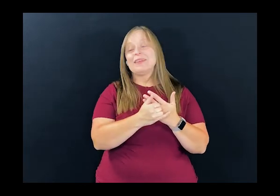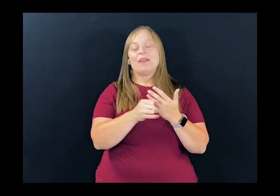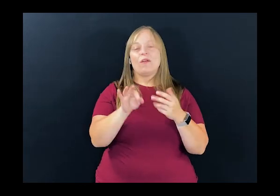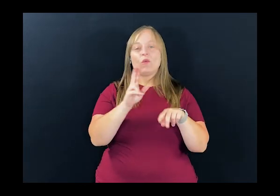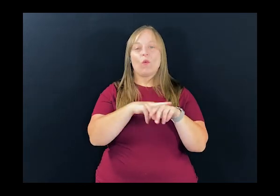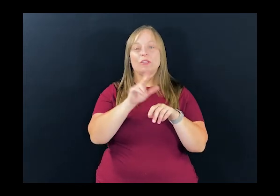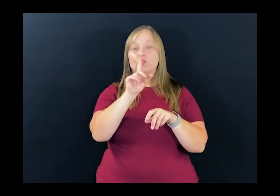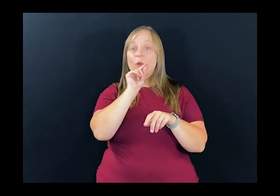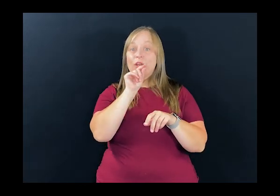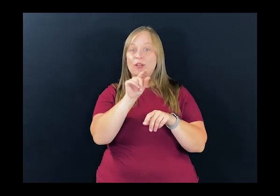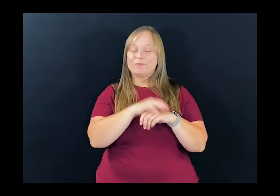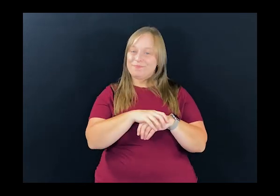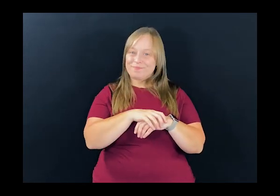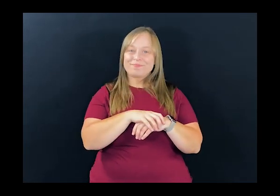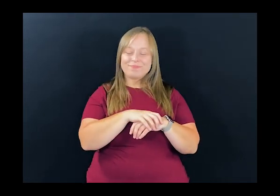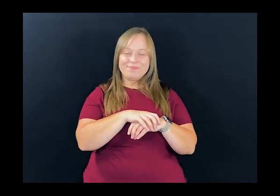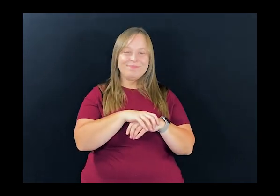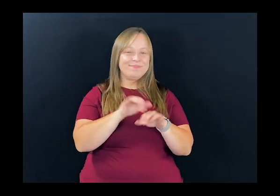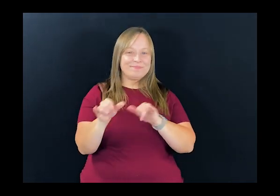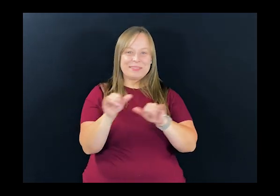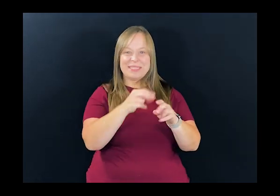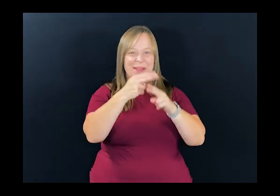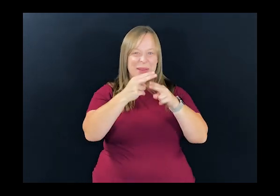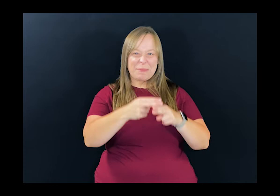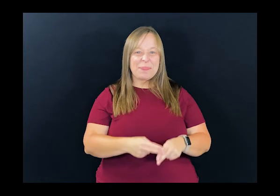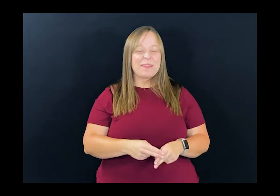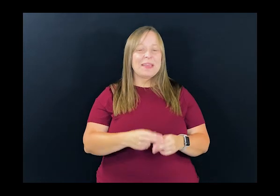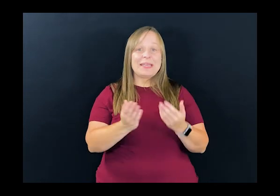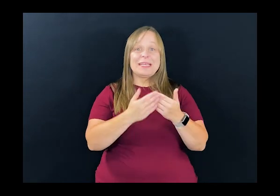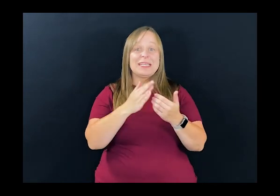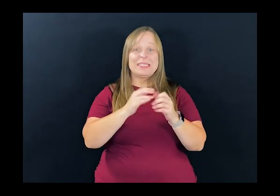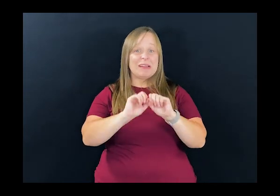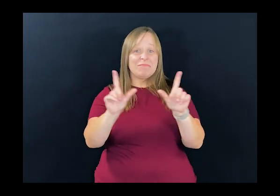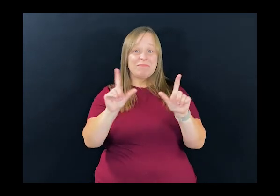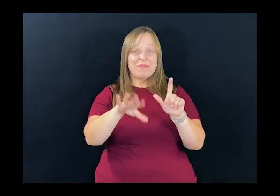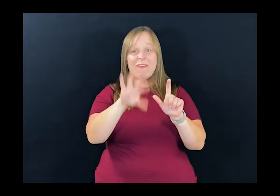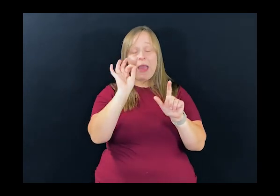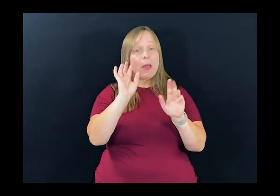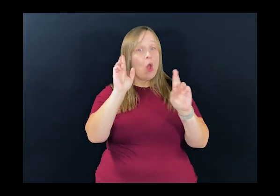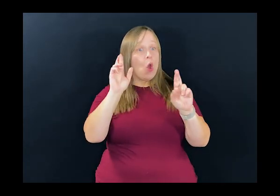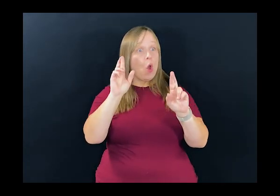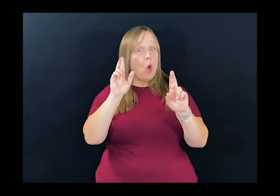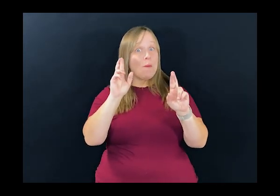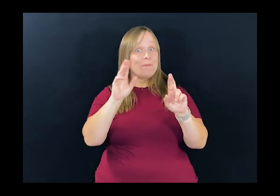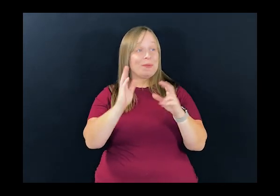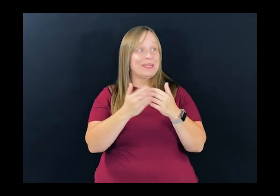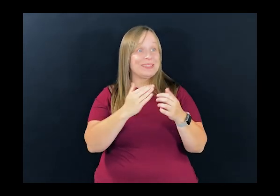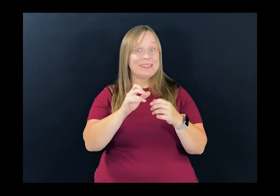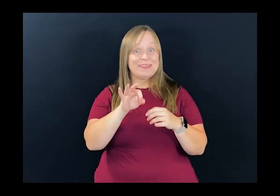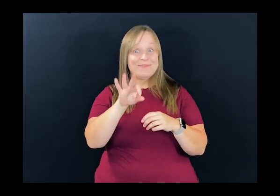And of course, Twitter, @divaswithdisabilities So we're easy to find, well, I would hope that we're easy to find.